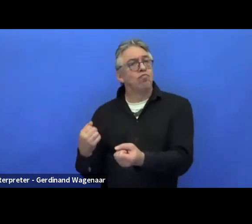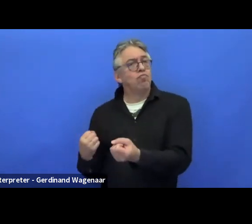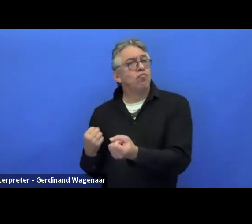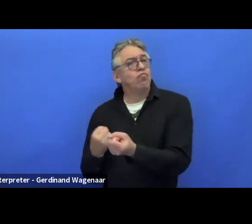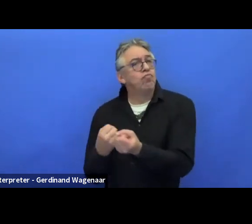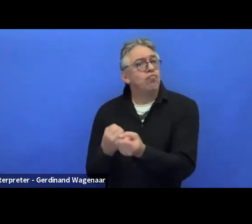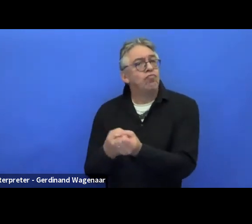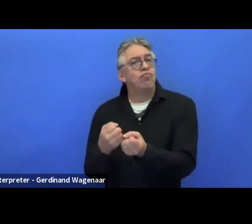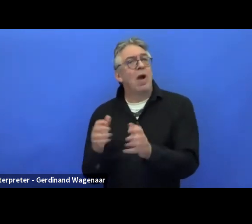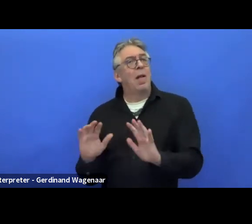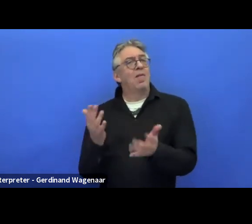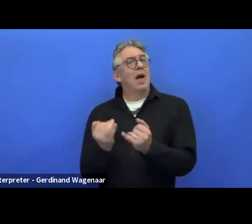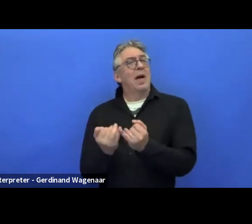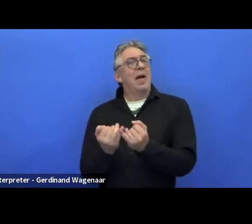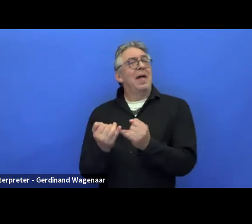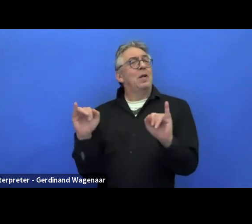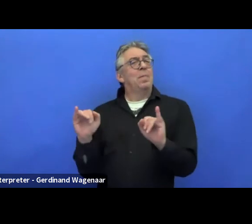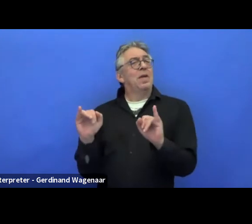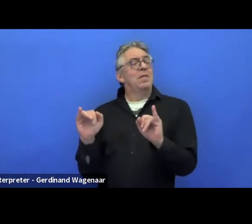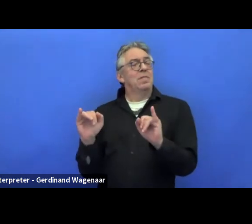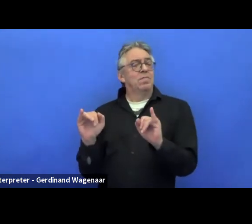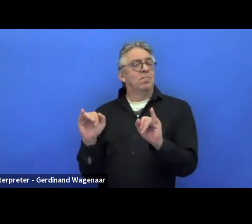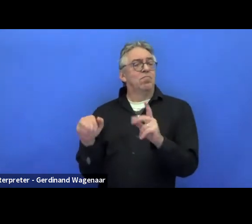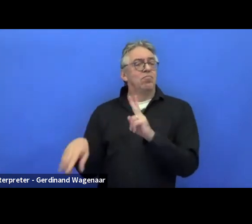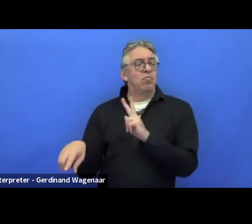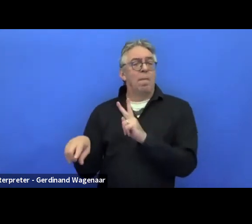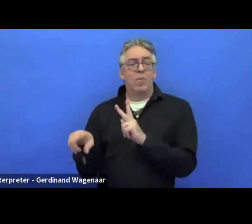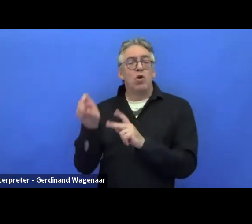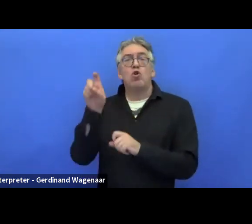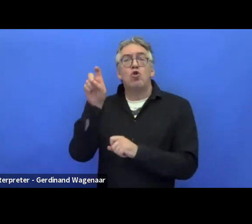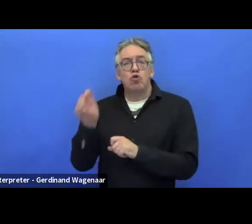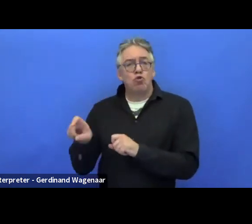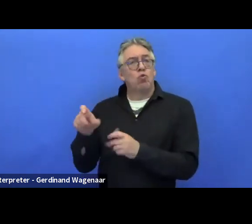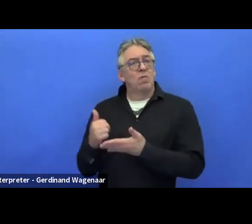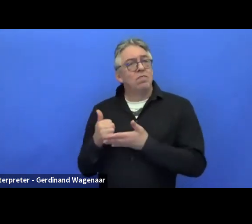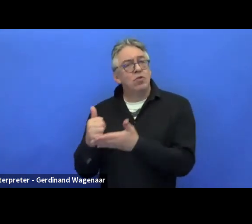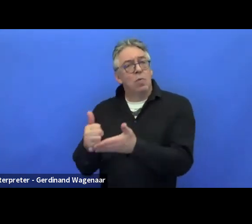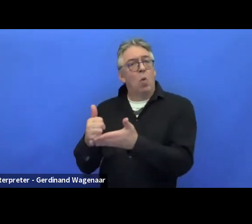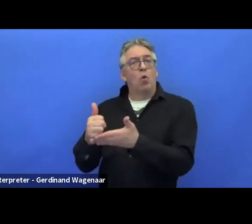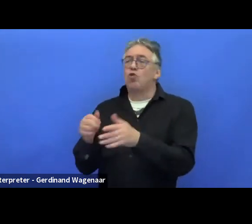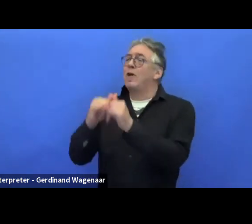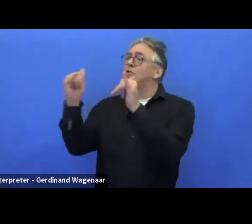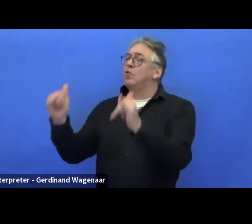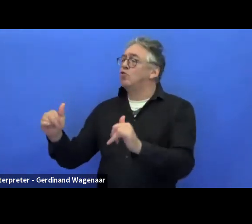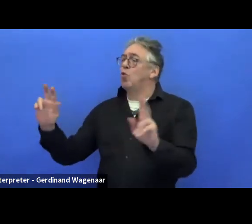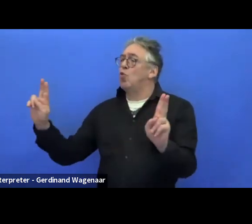from institution to community-base care, and to institutions to persons requiring care and medical supervision